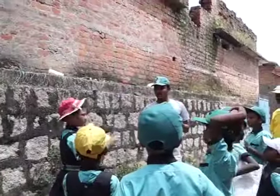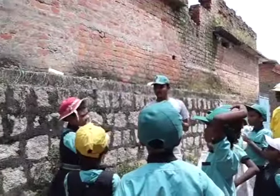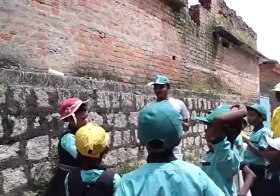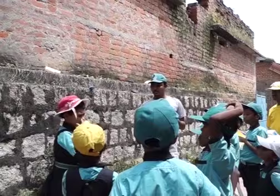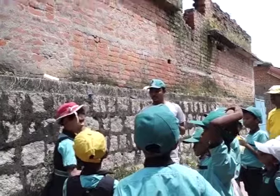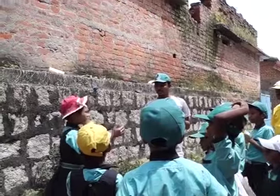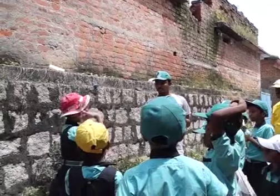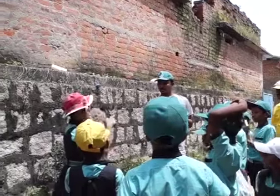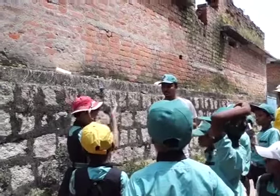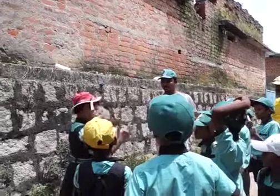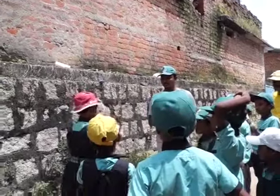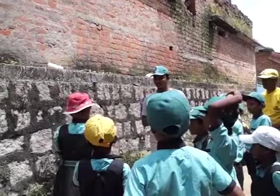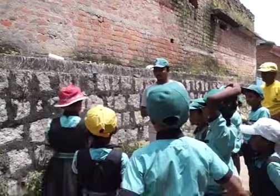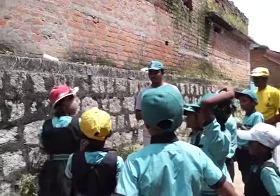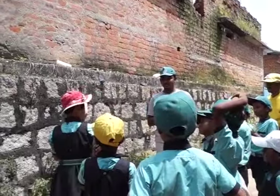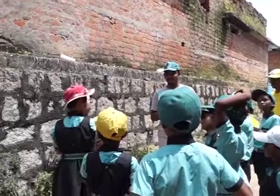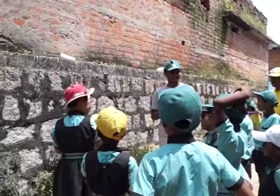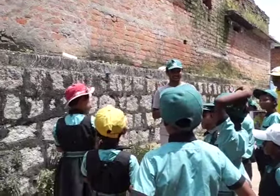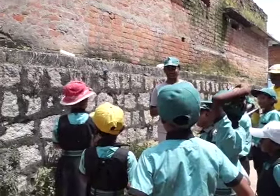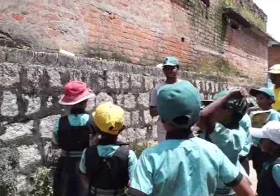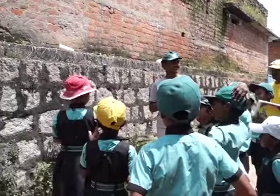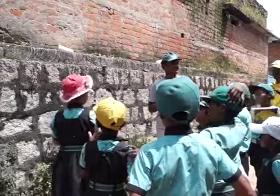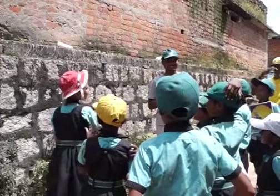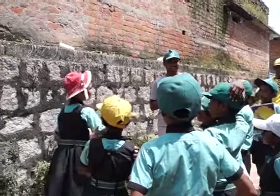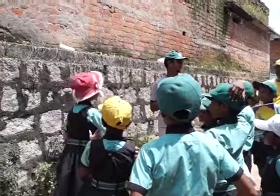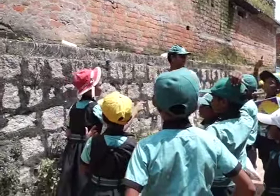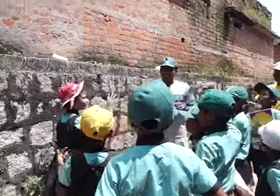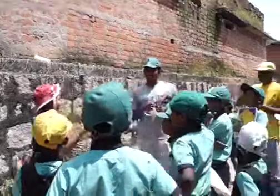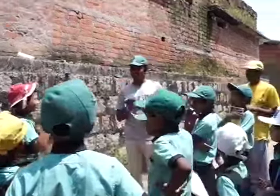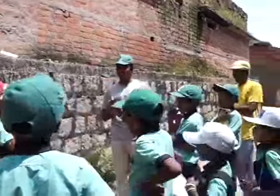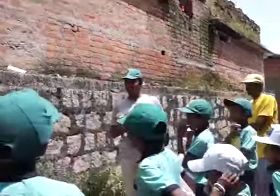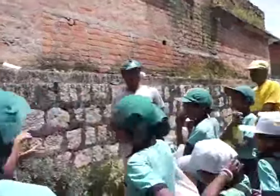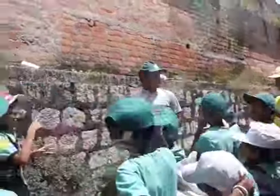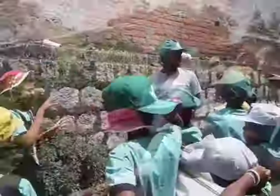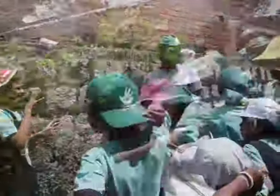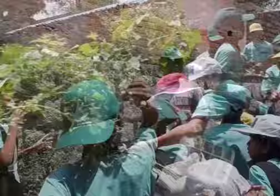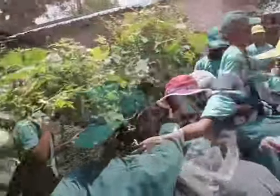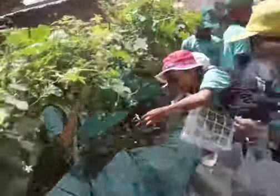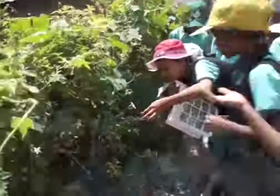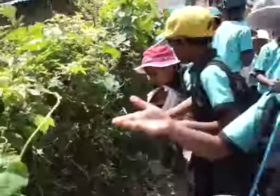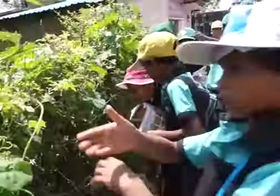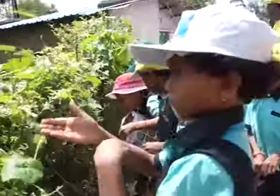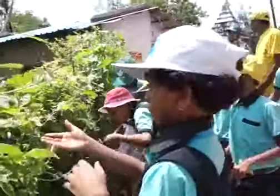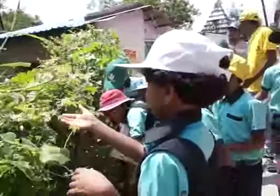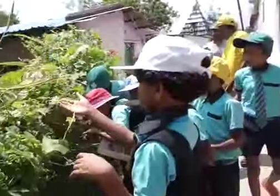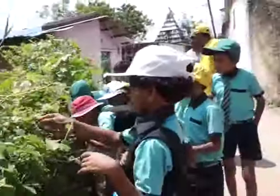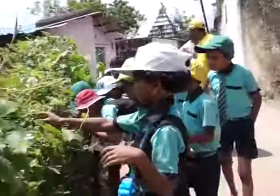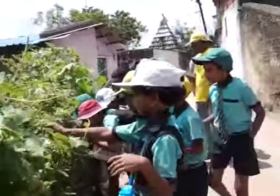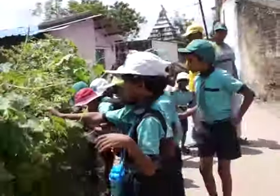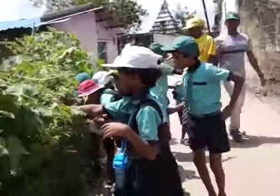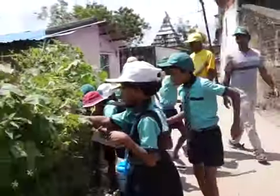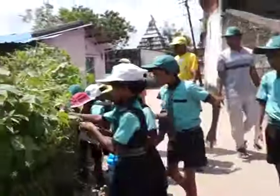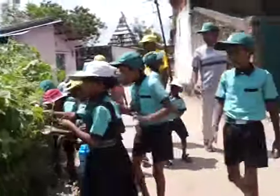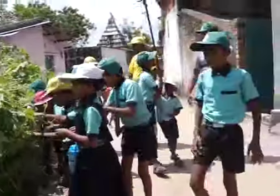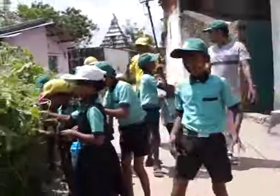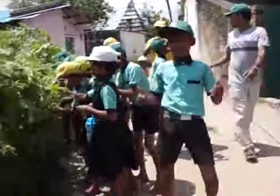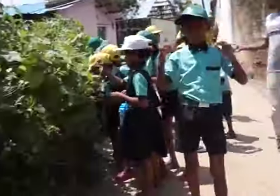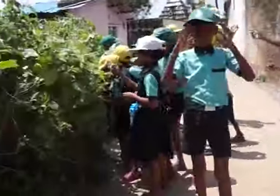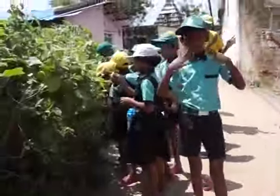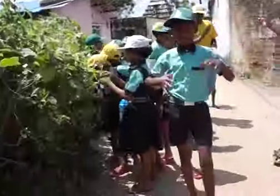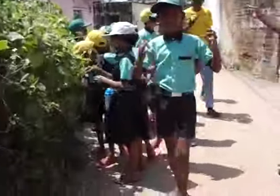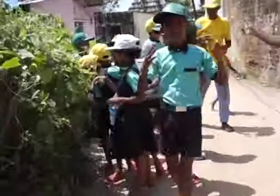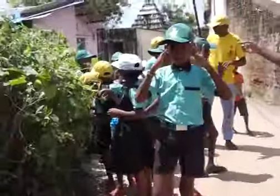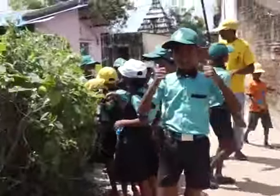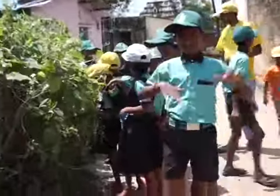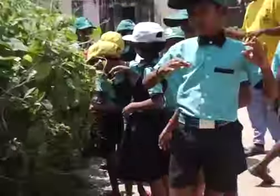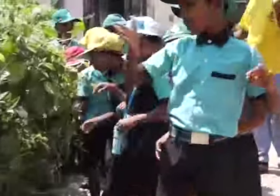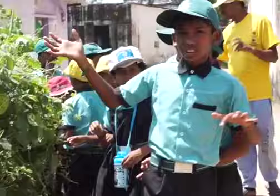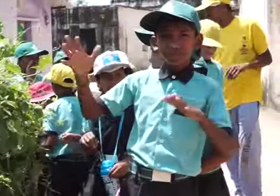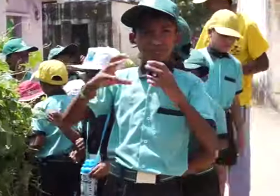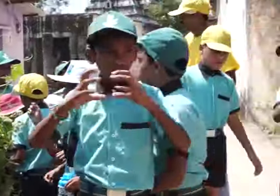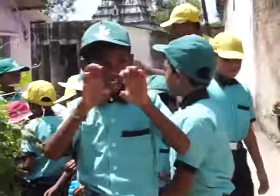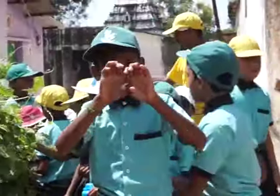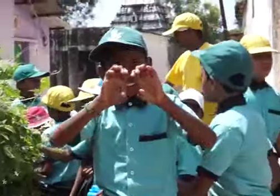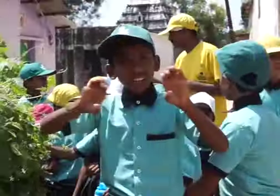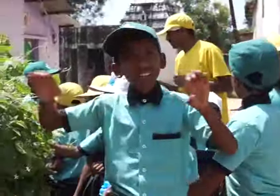neera is talking about a plant with beautiful colors